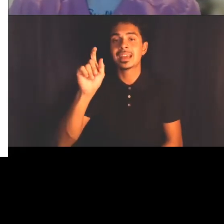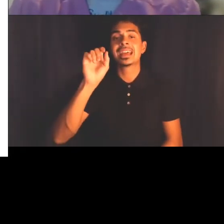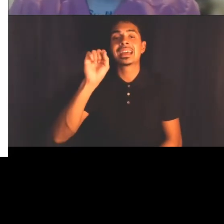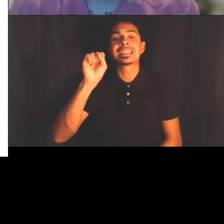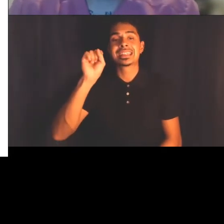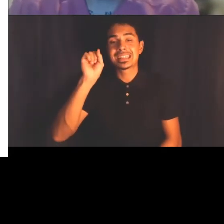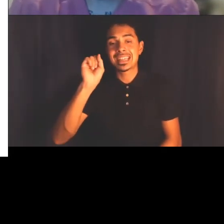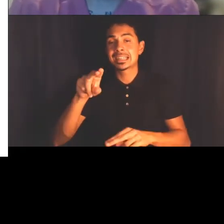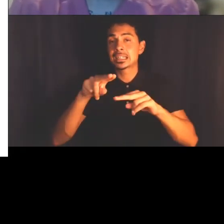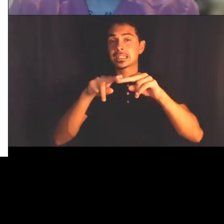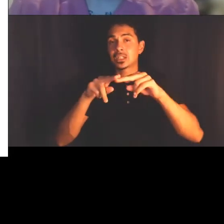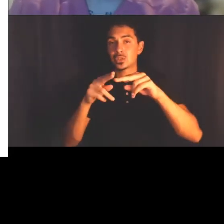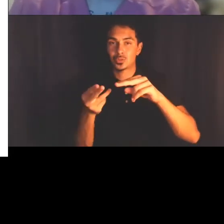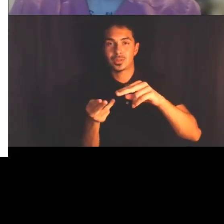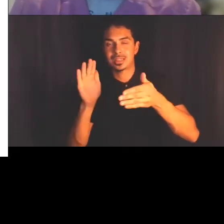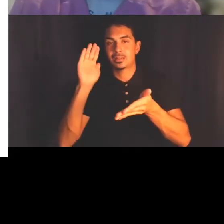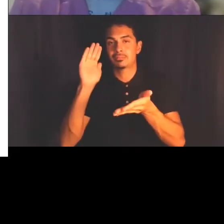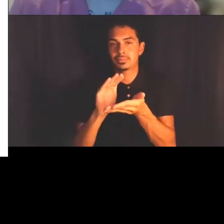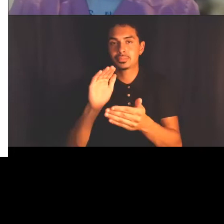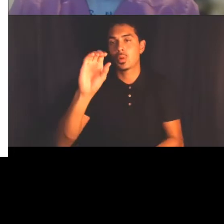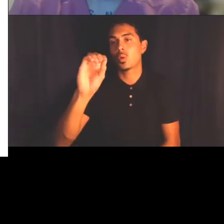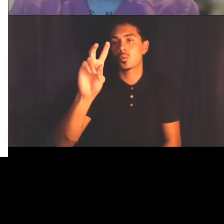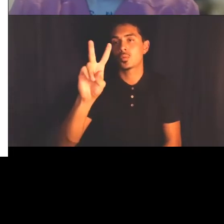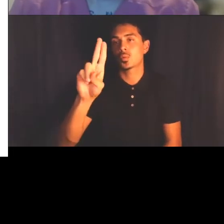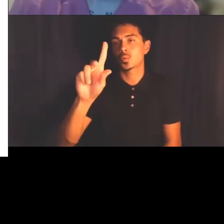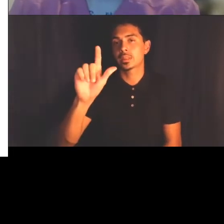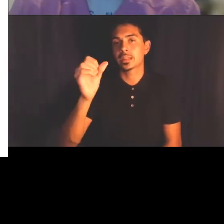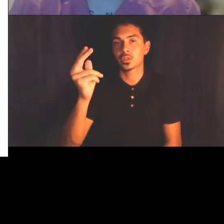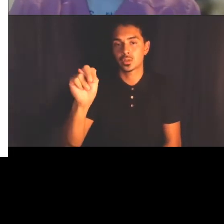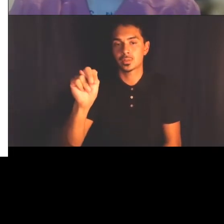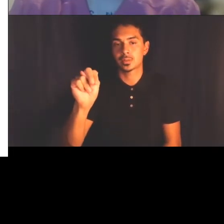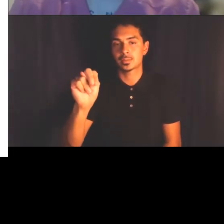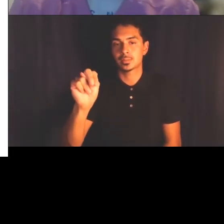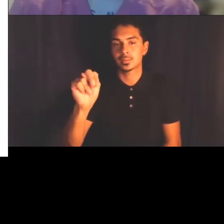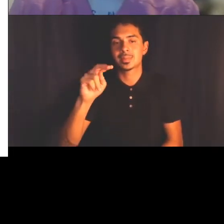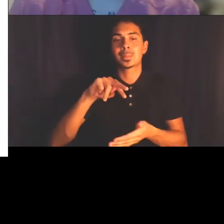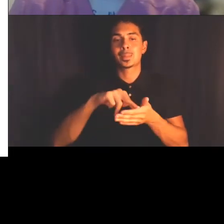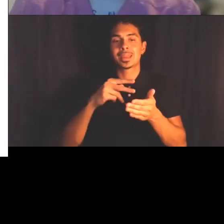limit somebody's risks for pregnancy or conception,